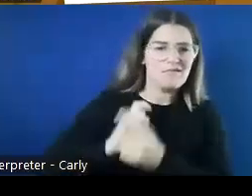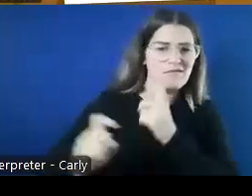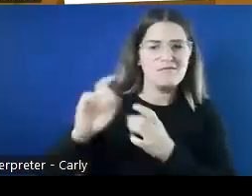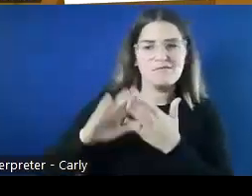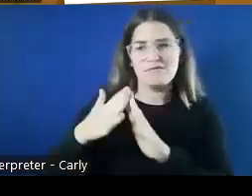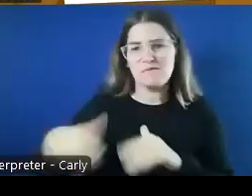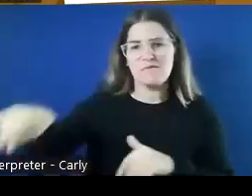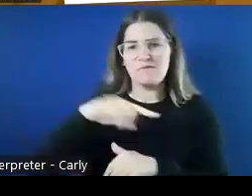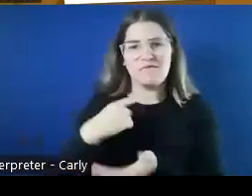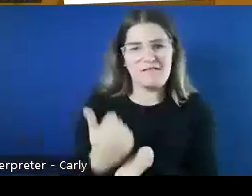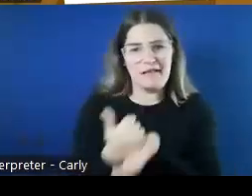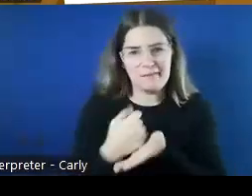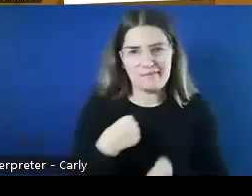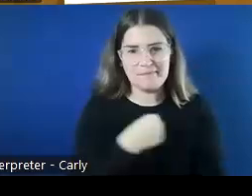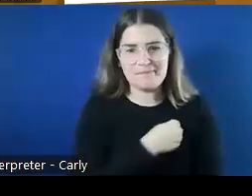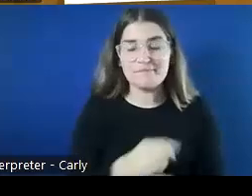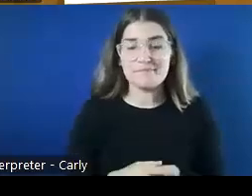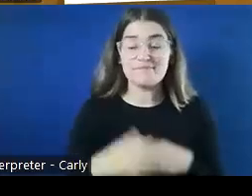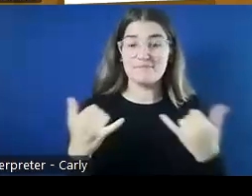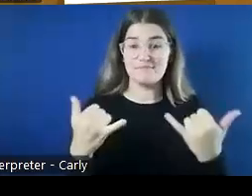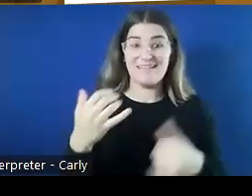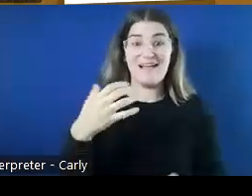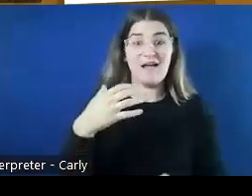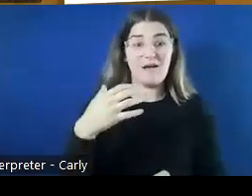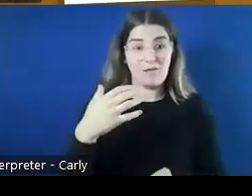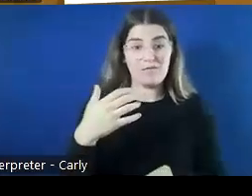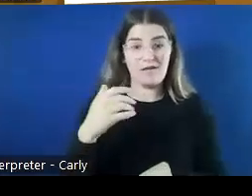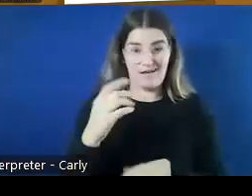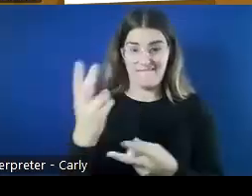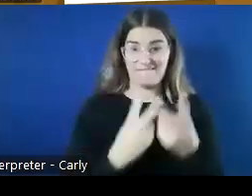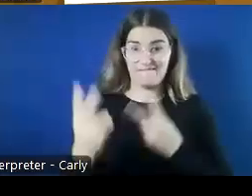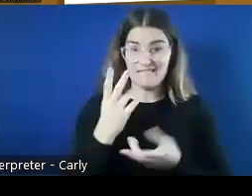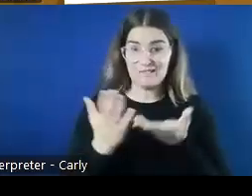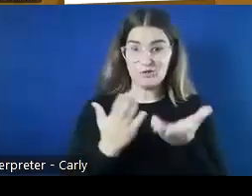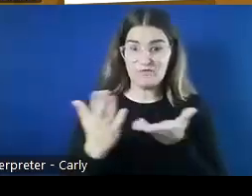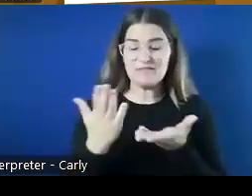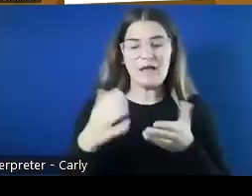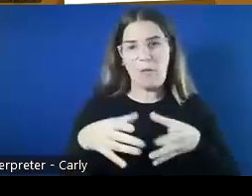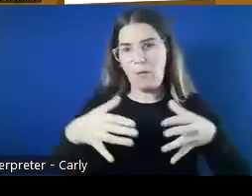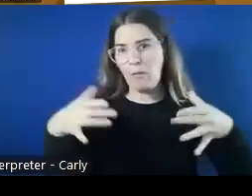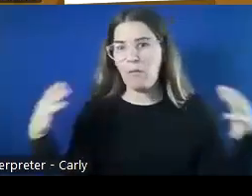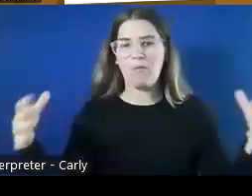um and by expanding our outpatient services we really have made a significant difference in the